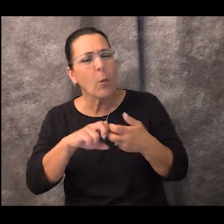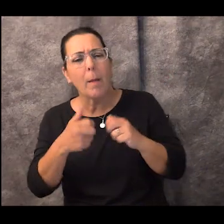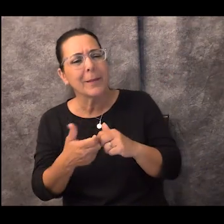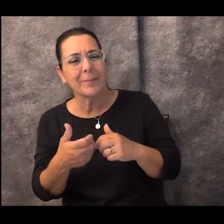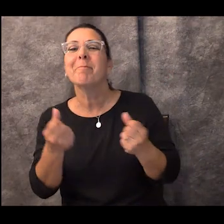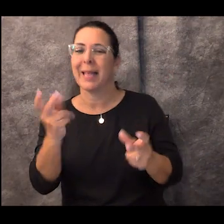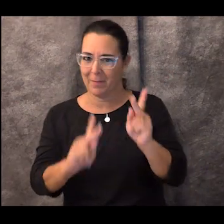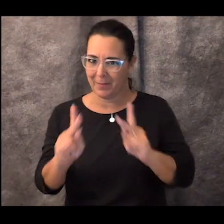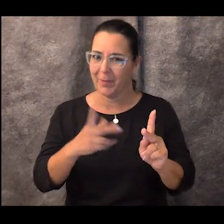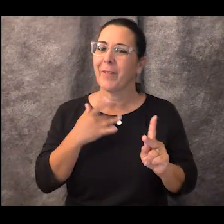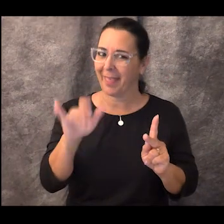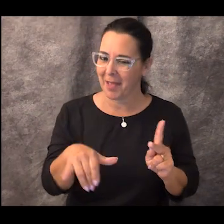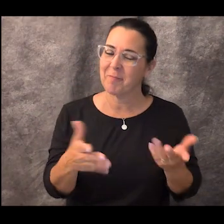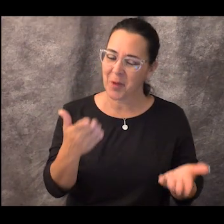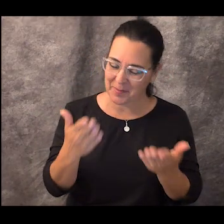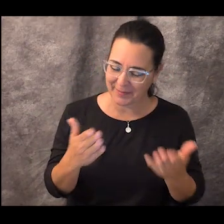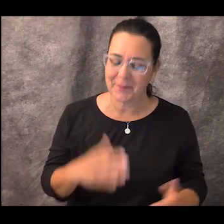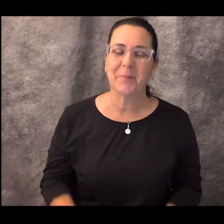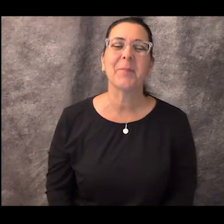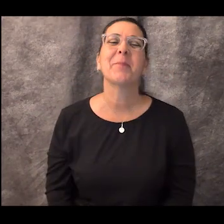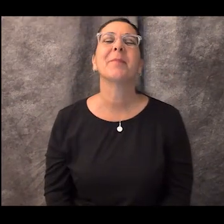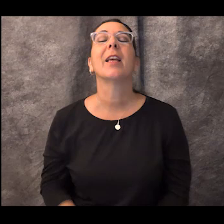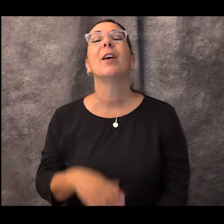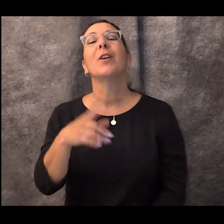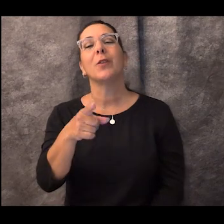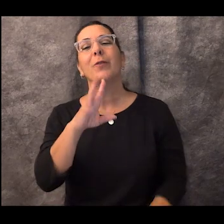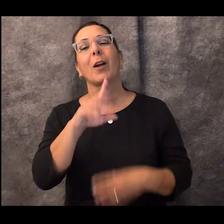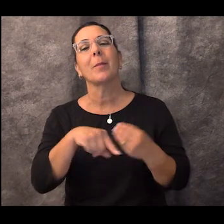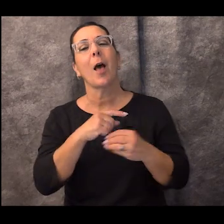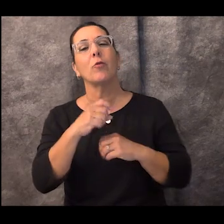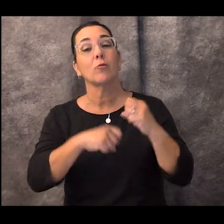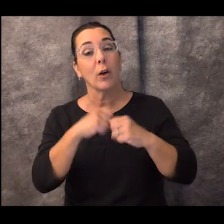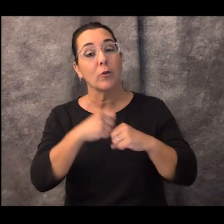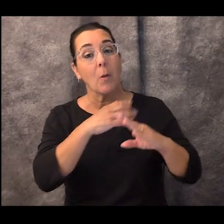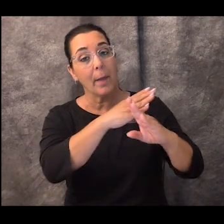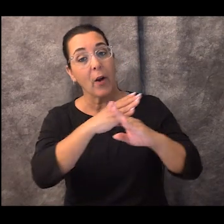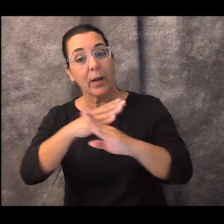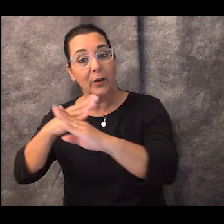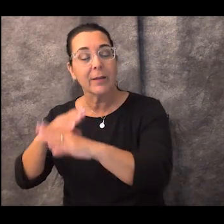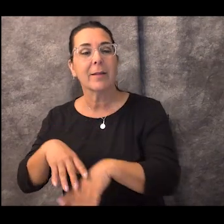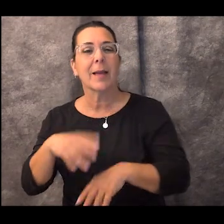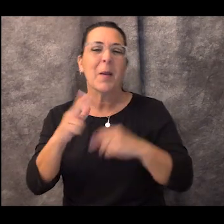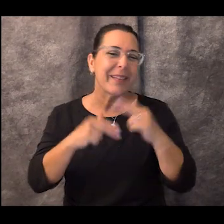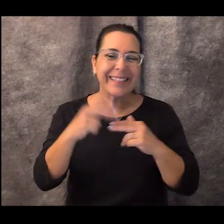And I know you've mentioned obviously several in terms of structural barriers, in terms of other, other barriers,